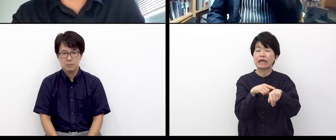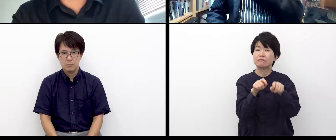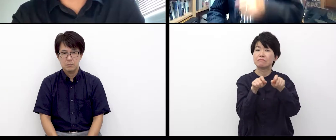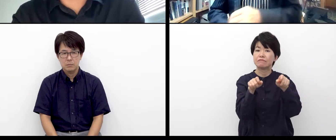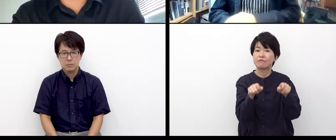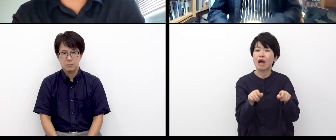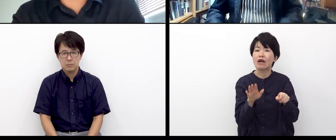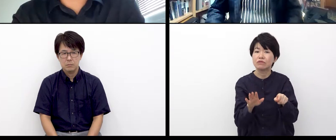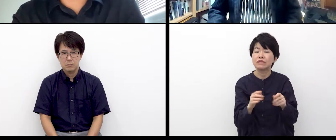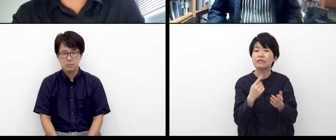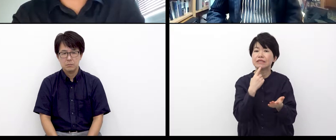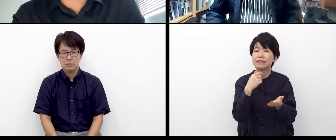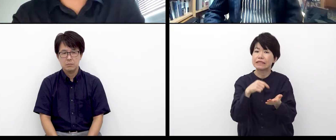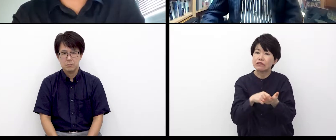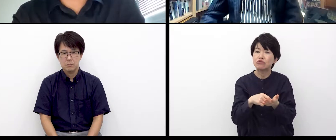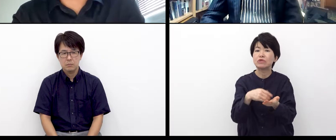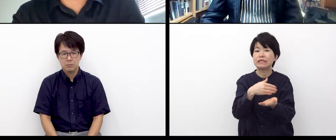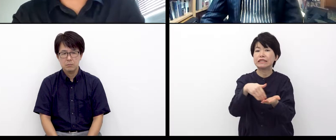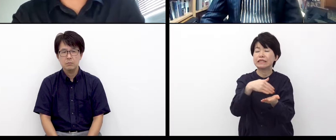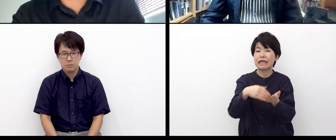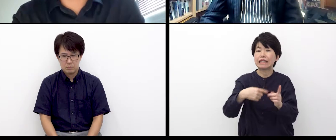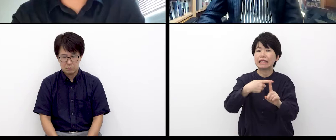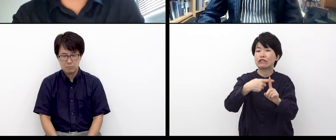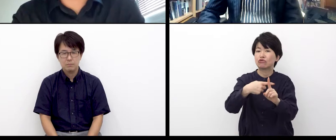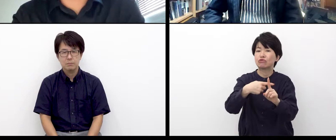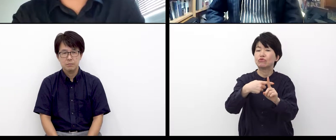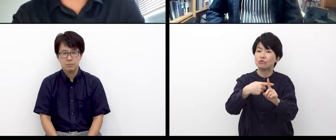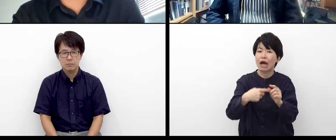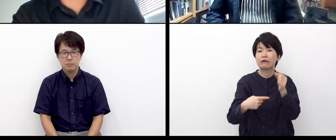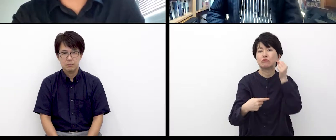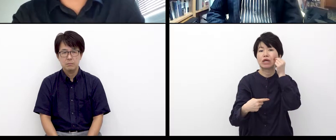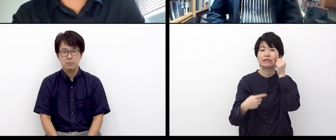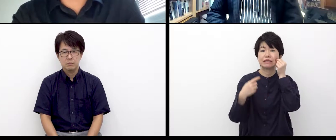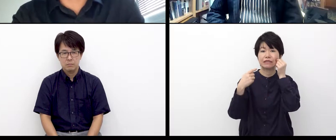as we have the time gap.